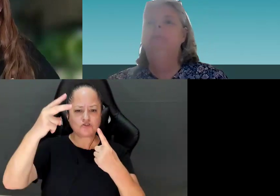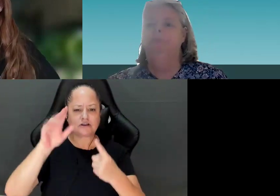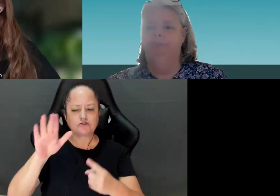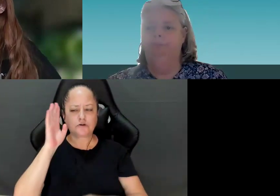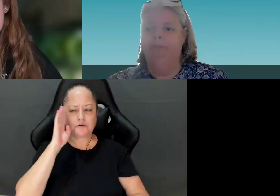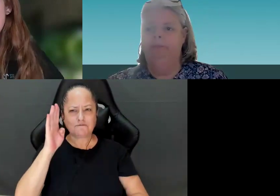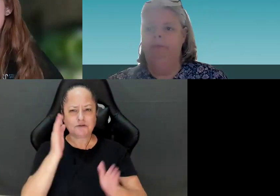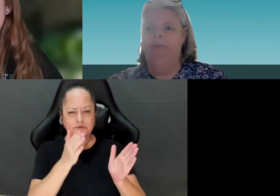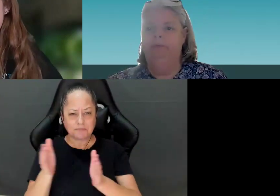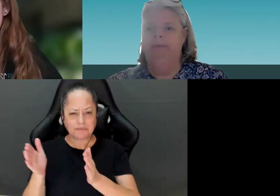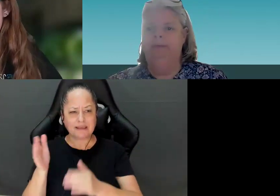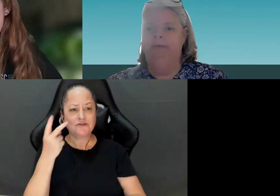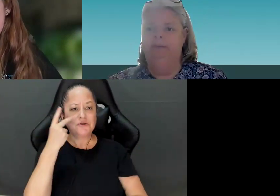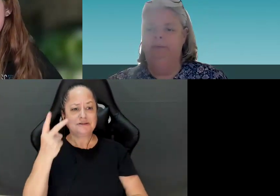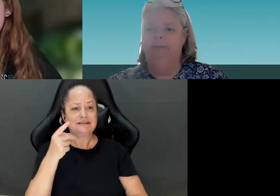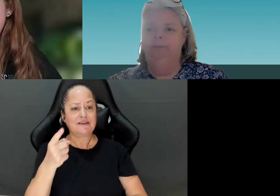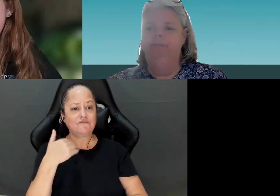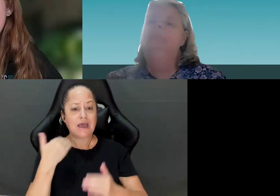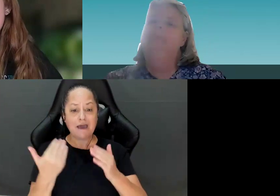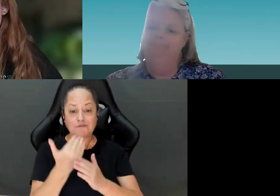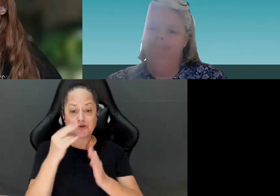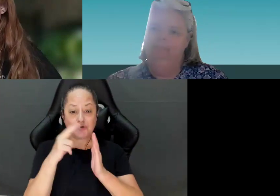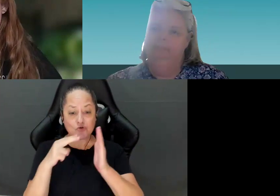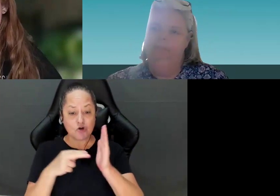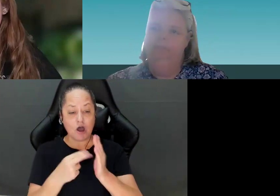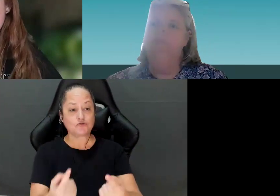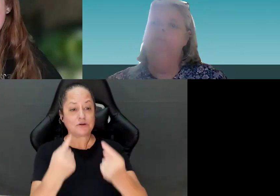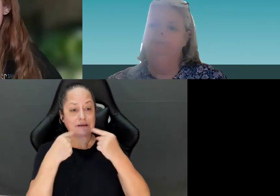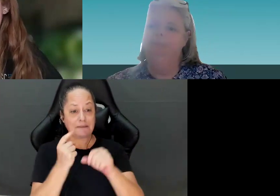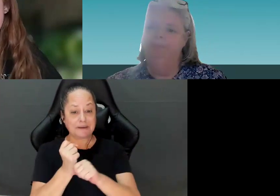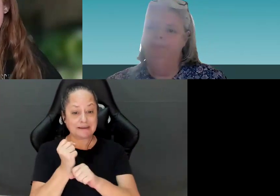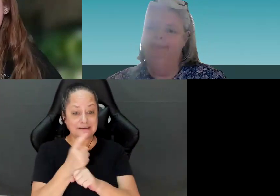So if we see that you got new contracts that are coming in the next year, and it is going